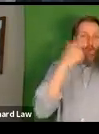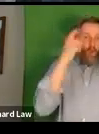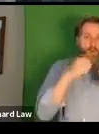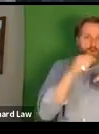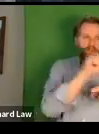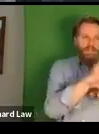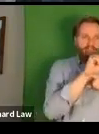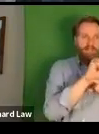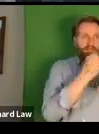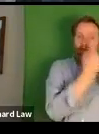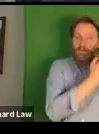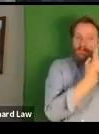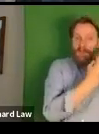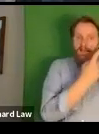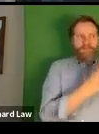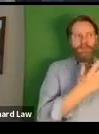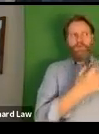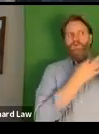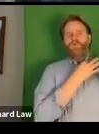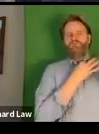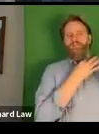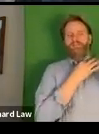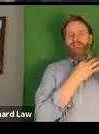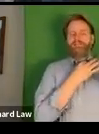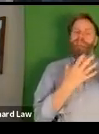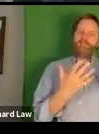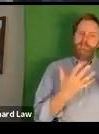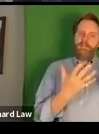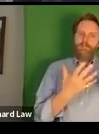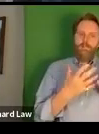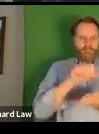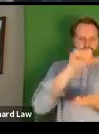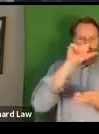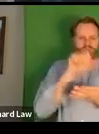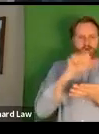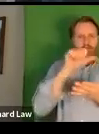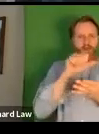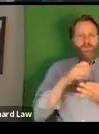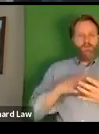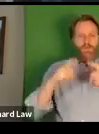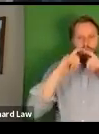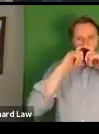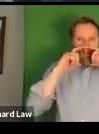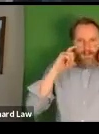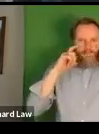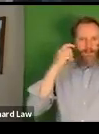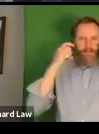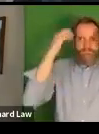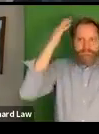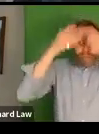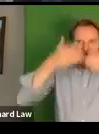present so we want a proper covering for ushers to protect you properly from